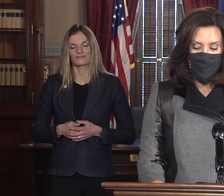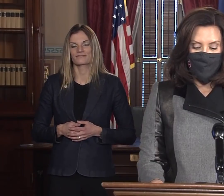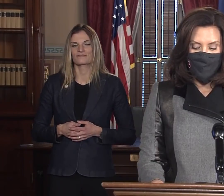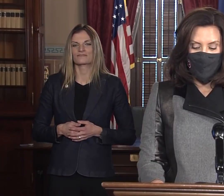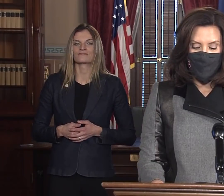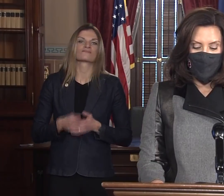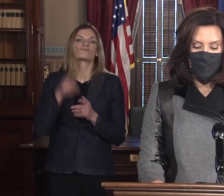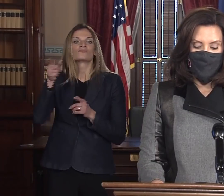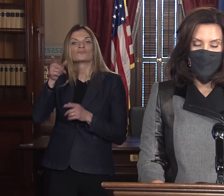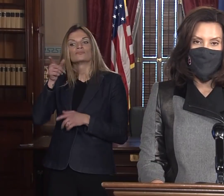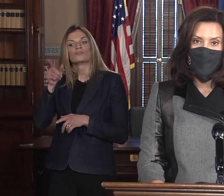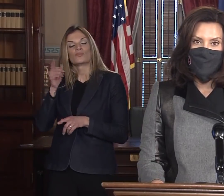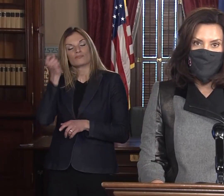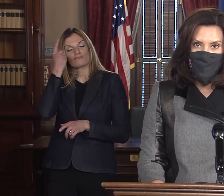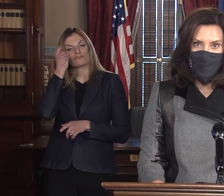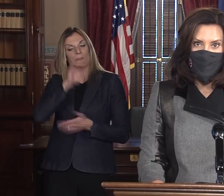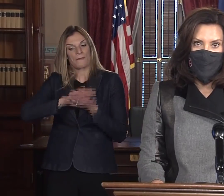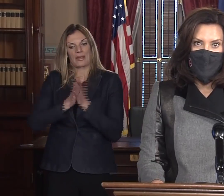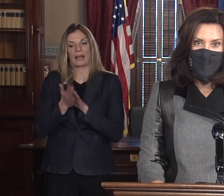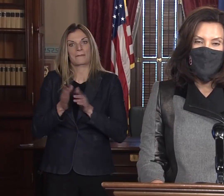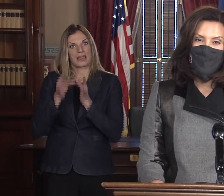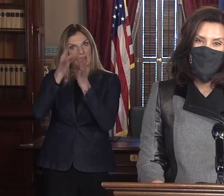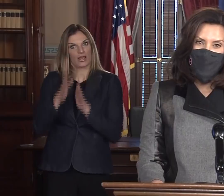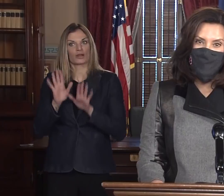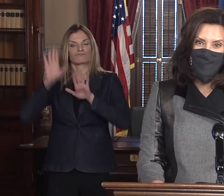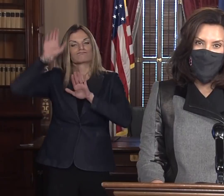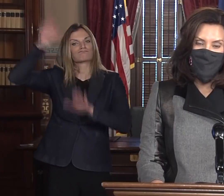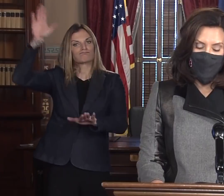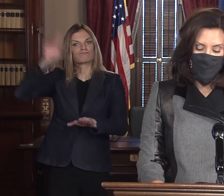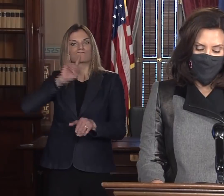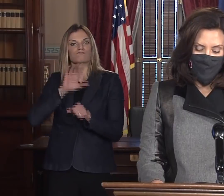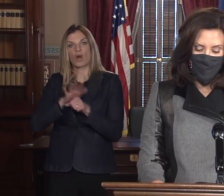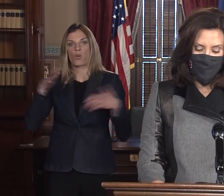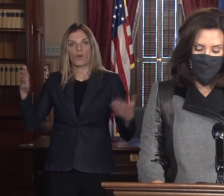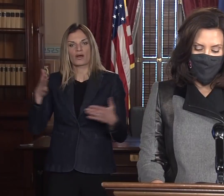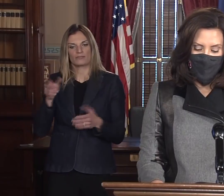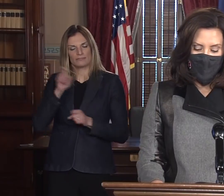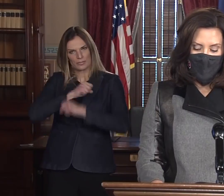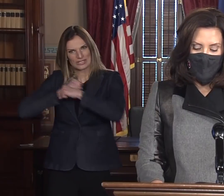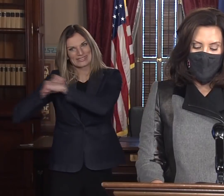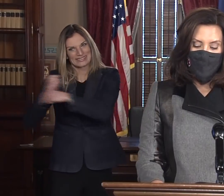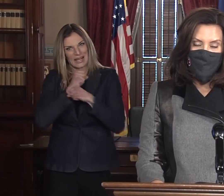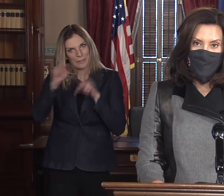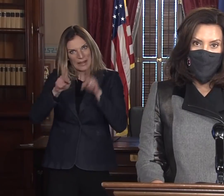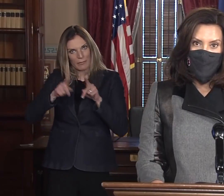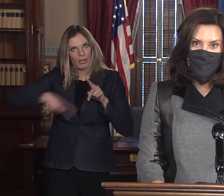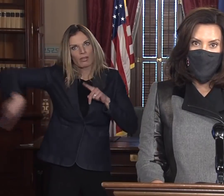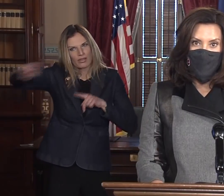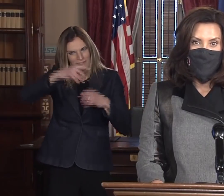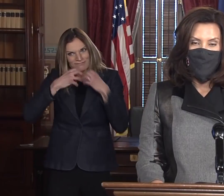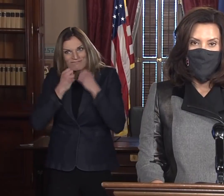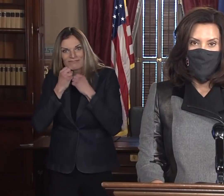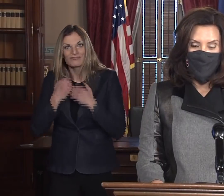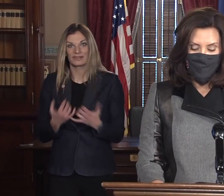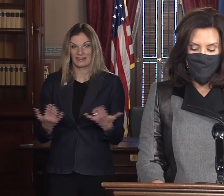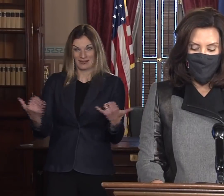ABLE TO WORK TOGETHER AND GET THIS BILL PASSED. OUR LEADERS FROM THE MOMENT THEY ARE SWORN INTO OFFICE HAVE A DUTY TO PROTECT THE PEOPLE THAT